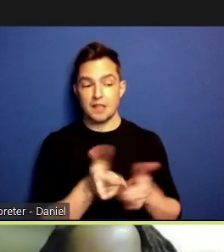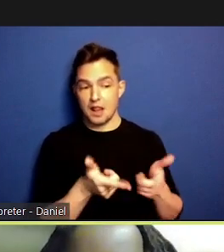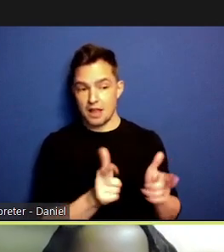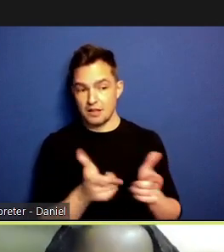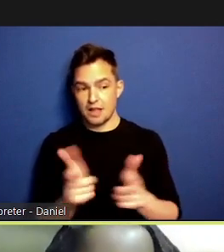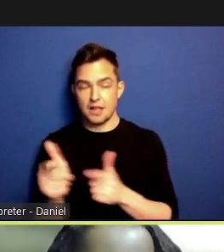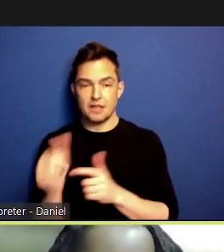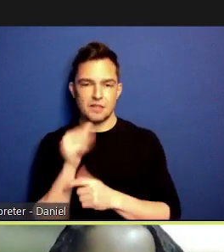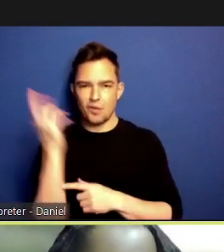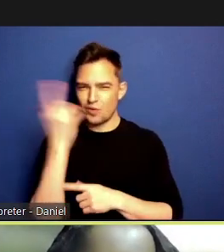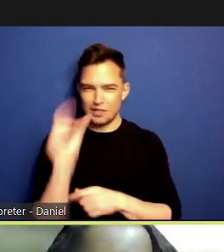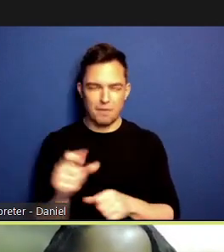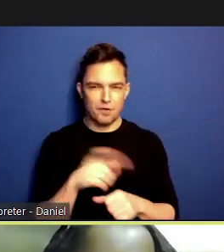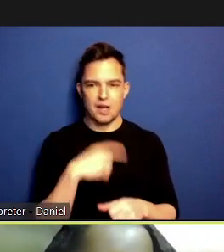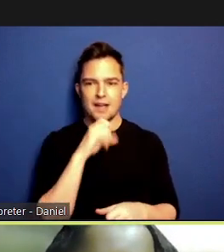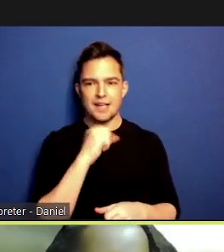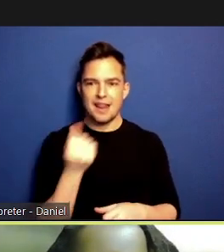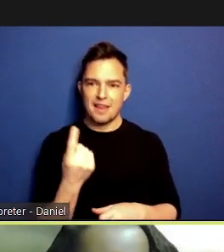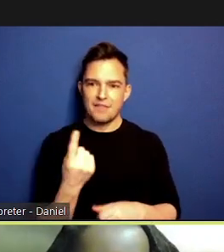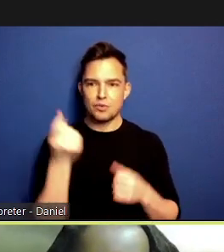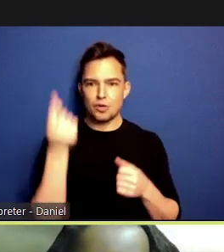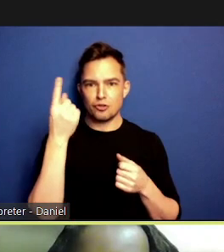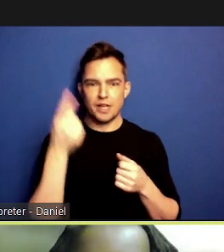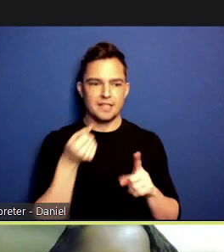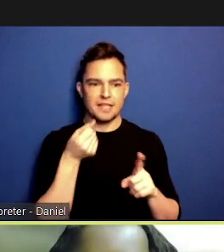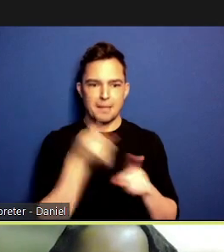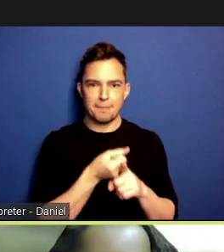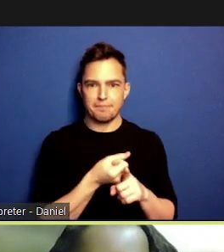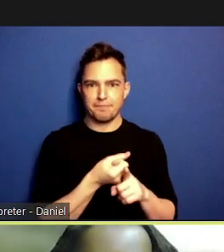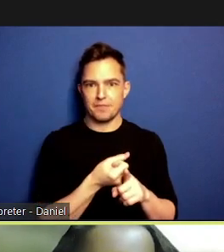for an 11-year-old to be able to understand the ramifications of inviting that kind of